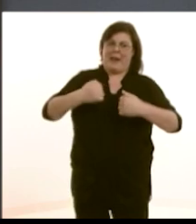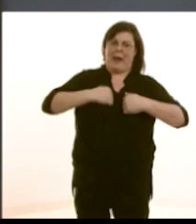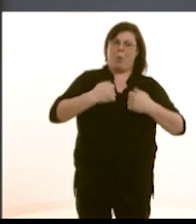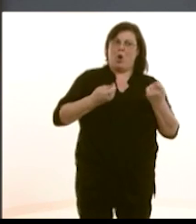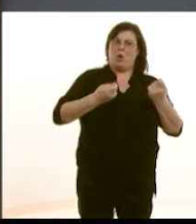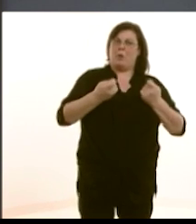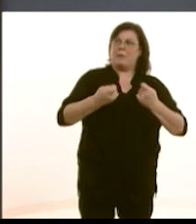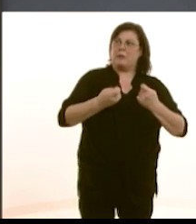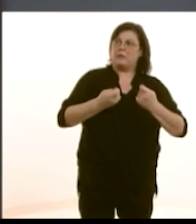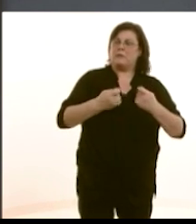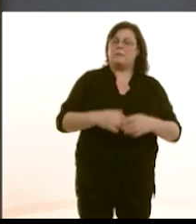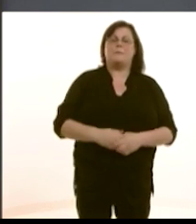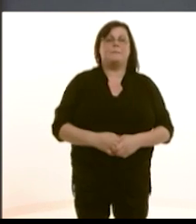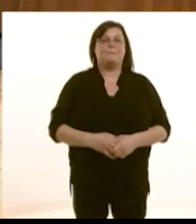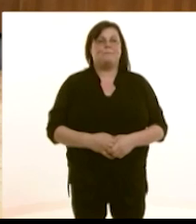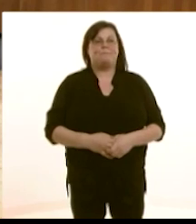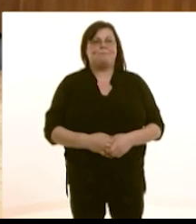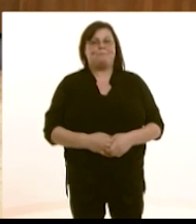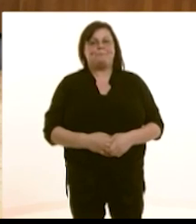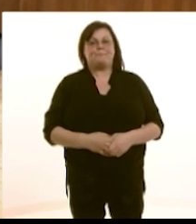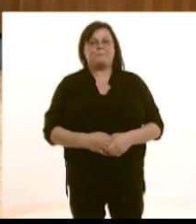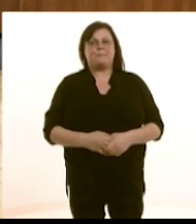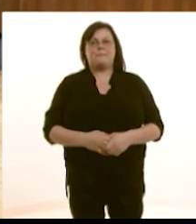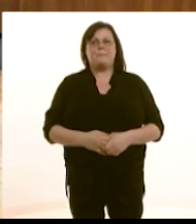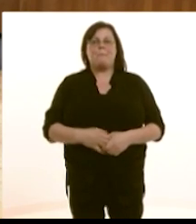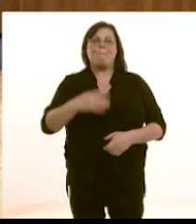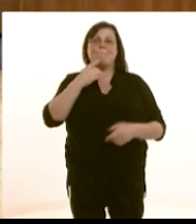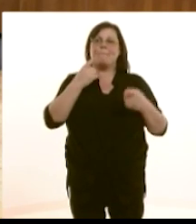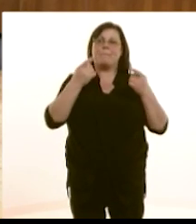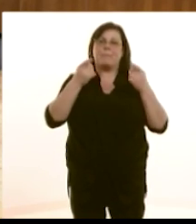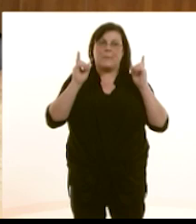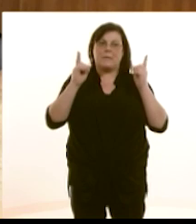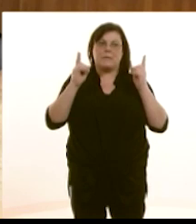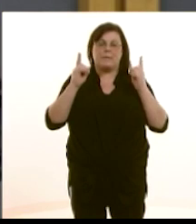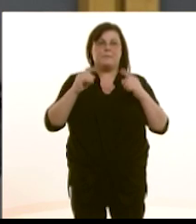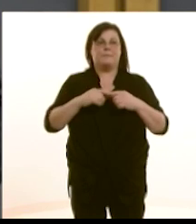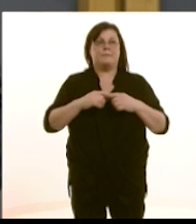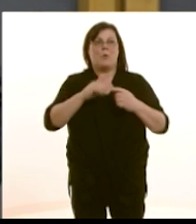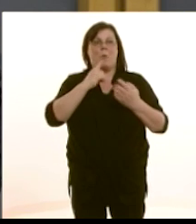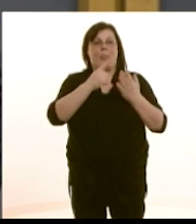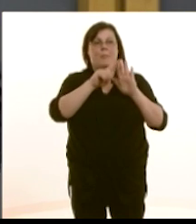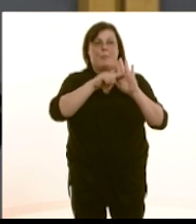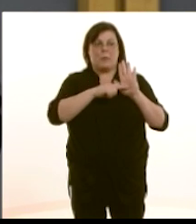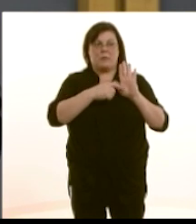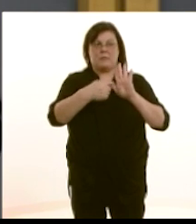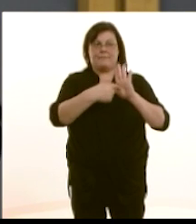Mohammad Asghar: First Minister, one of the proposals in the Trade Union Bill is that